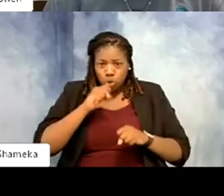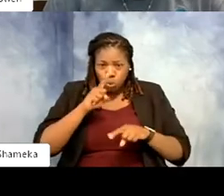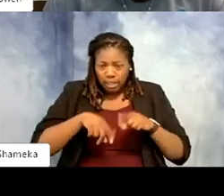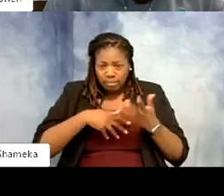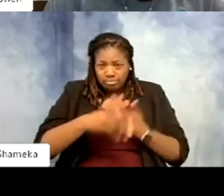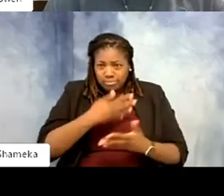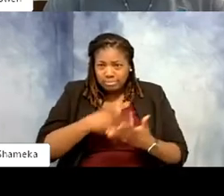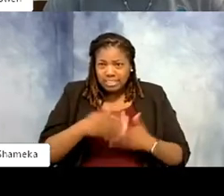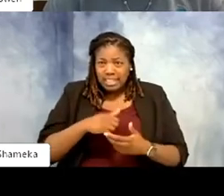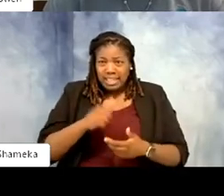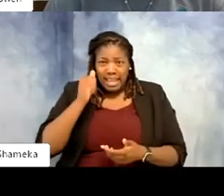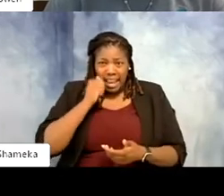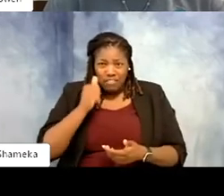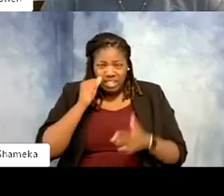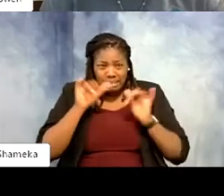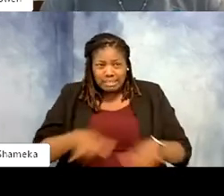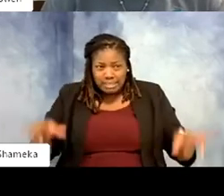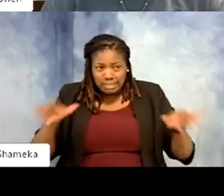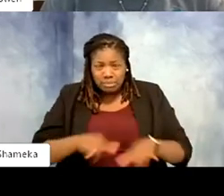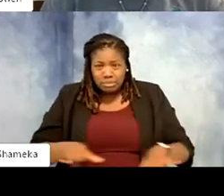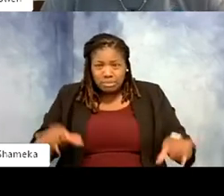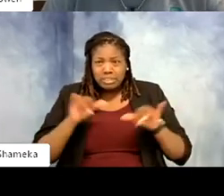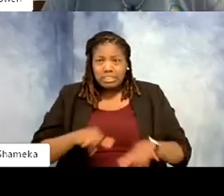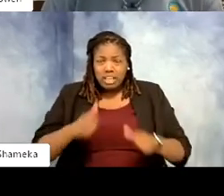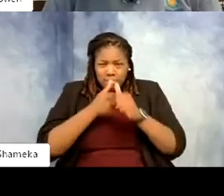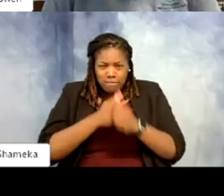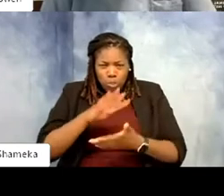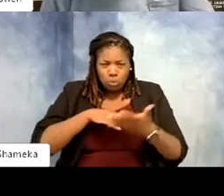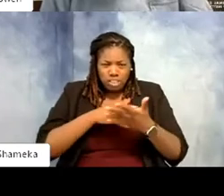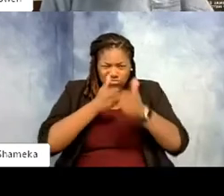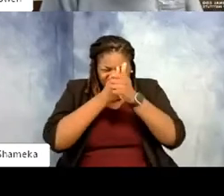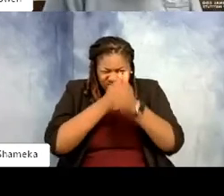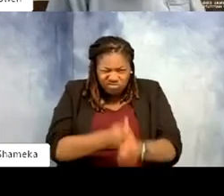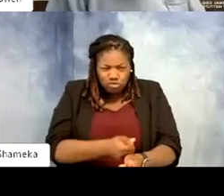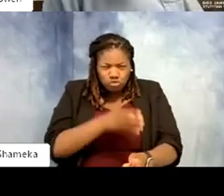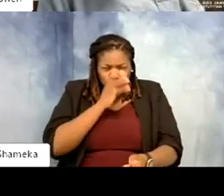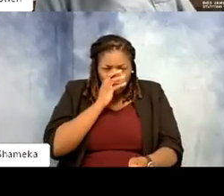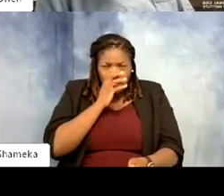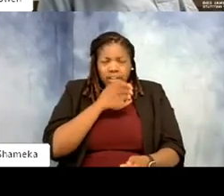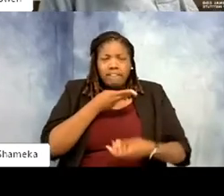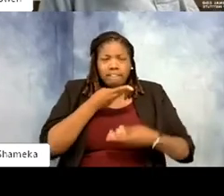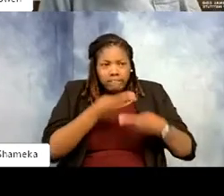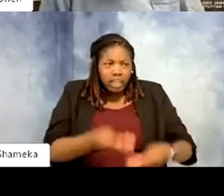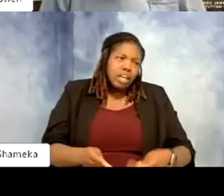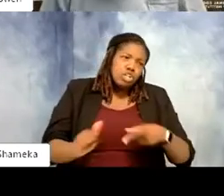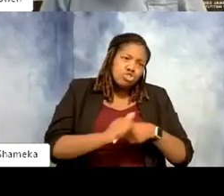Is every day the same for you? Are you following that same schedule of tasks? Feeding, training, weighing, etc.